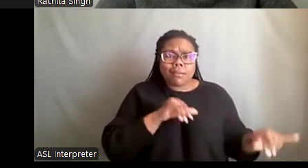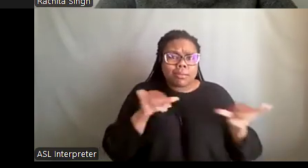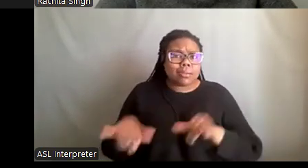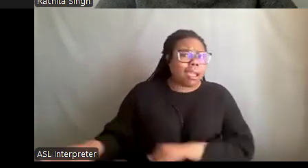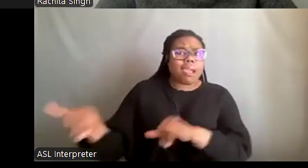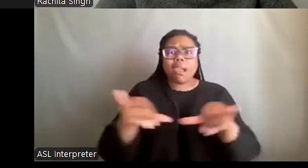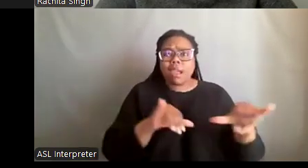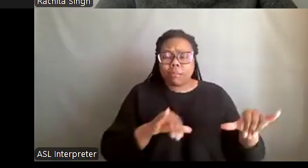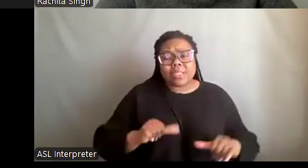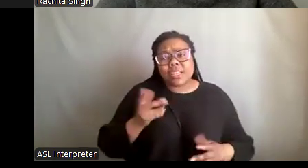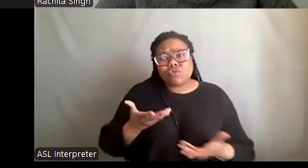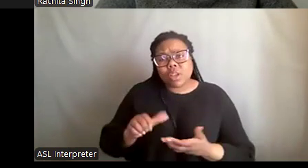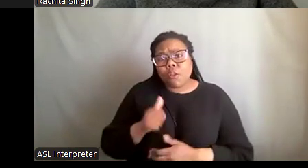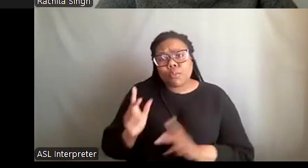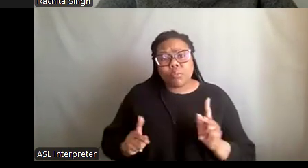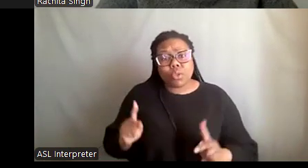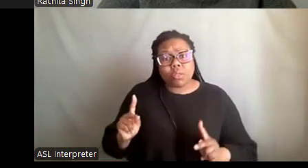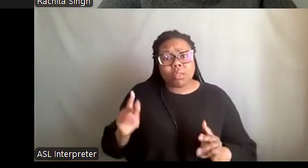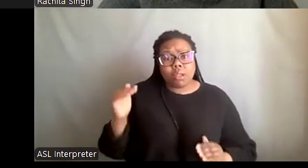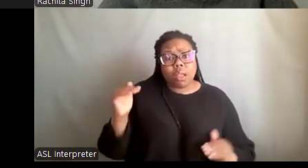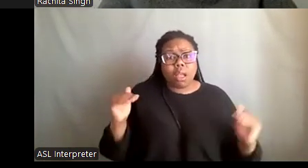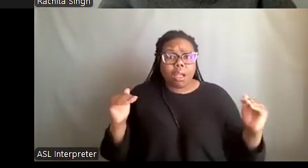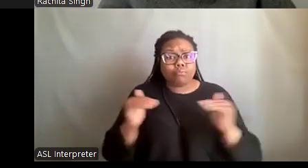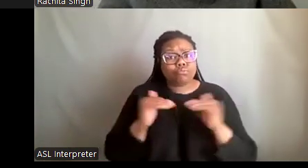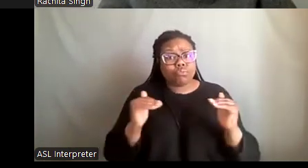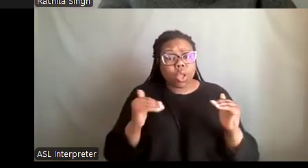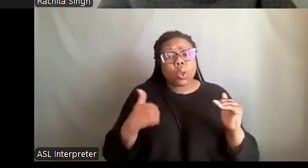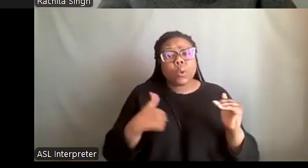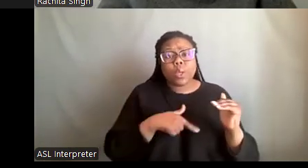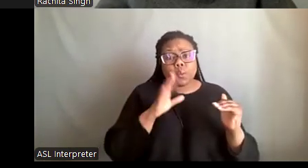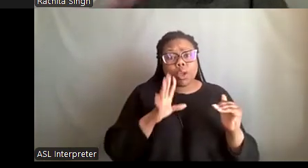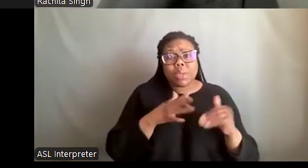treating disabled people, just like they treat everyone else,